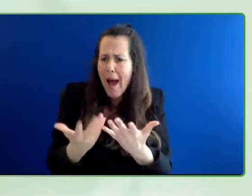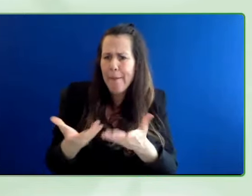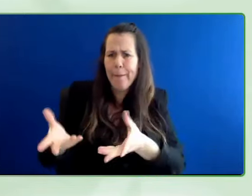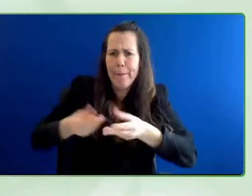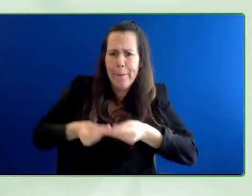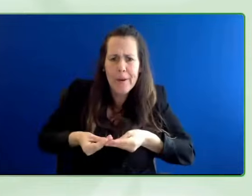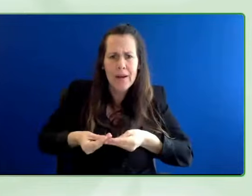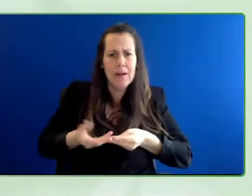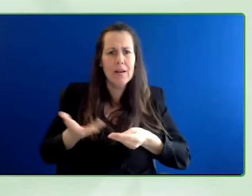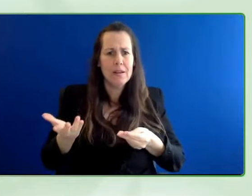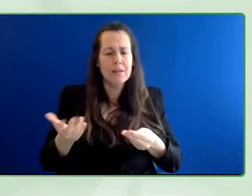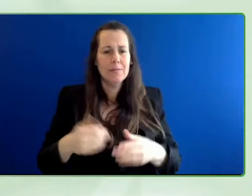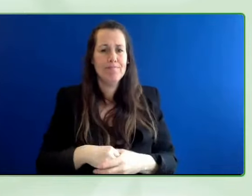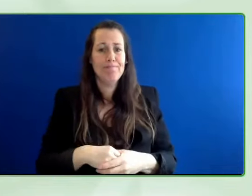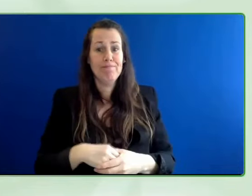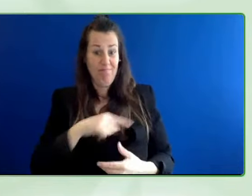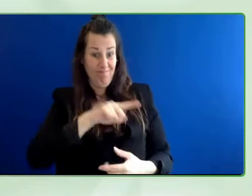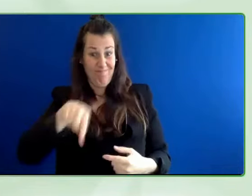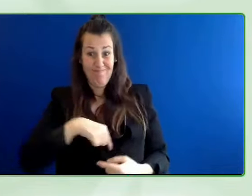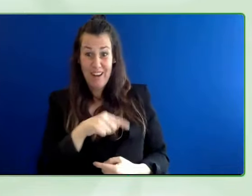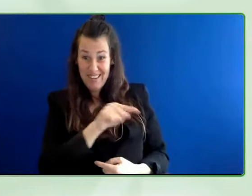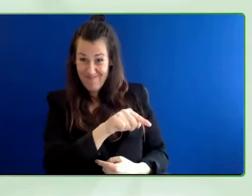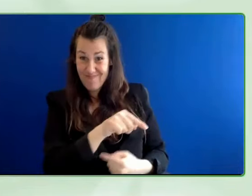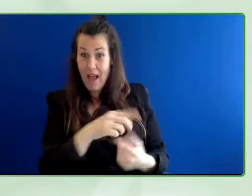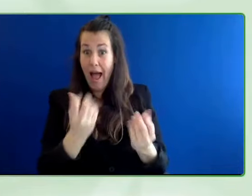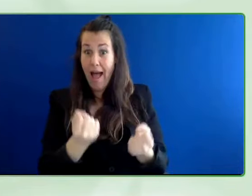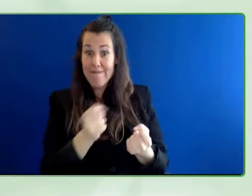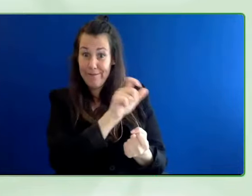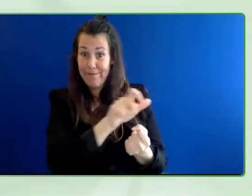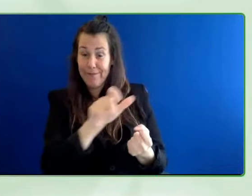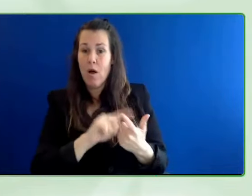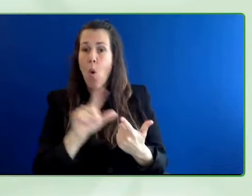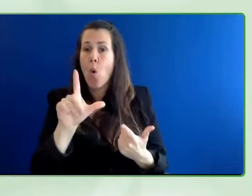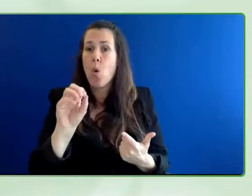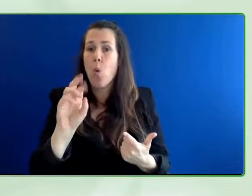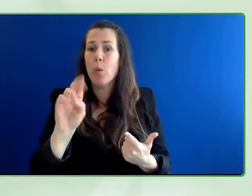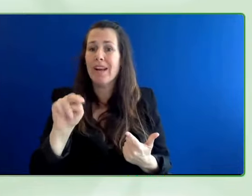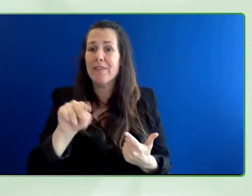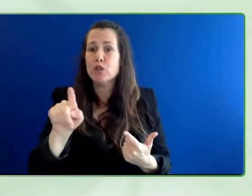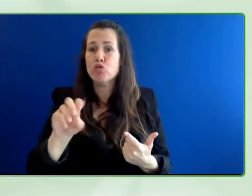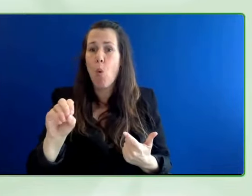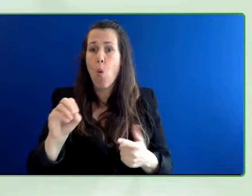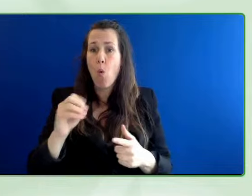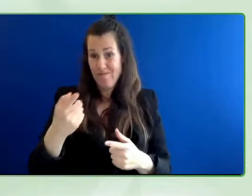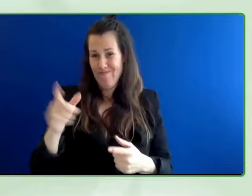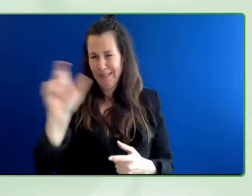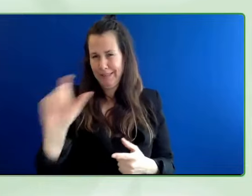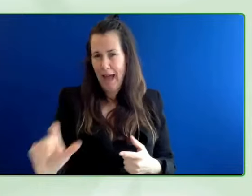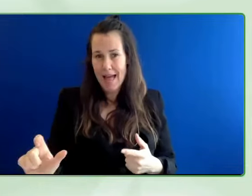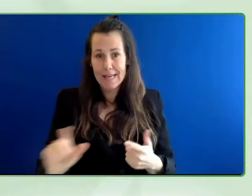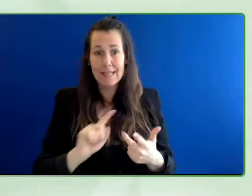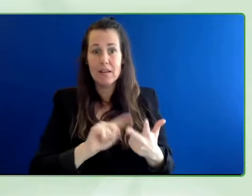Let's get started. We've seen a lot of development on a global level, a lot of attention for this field,